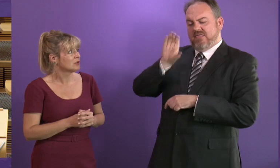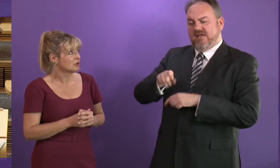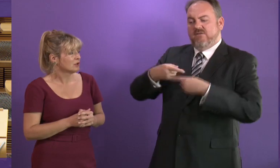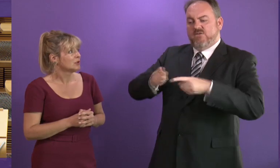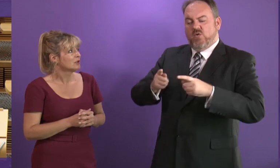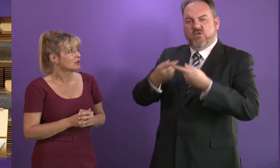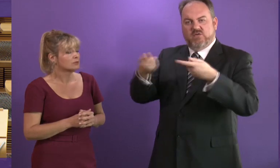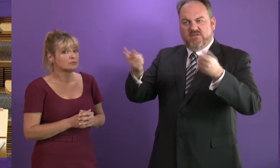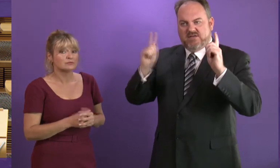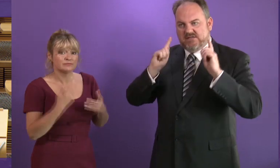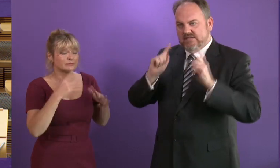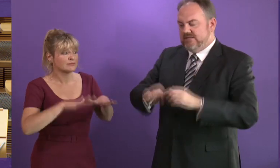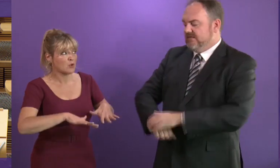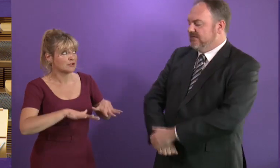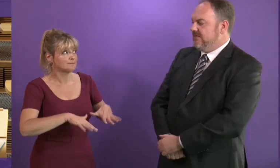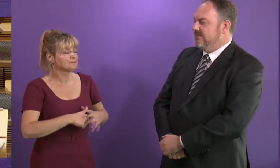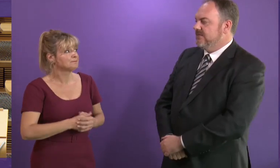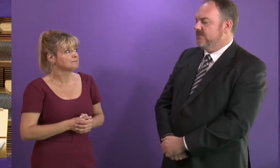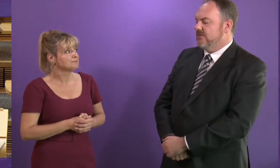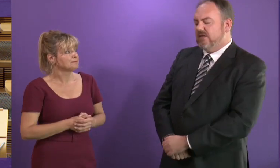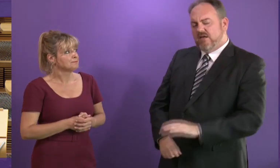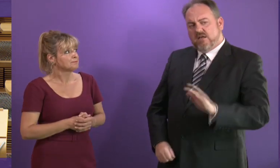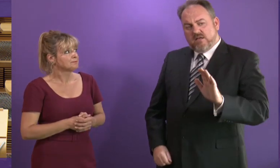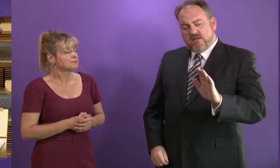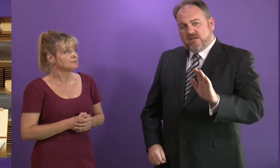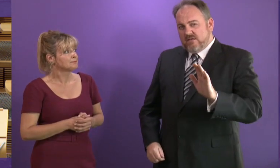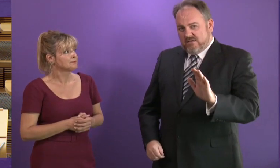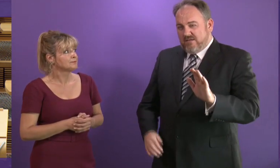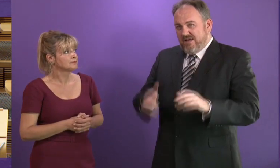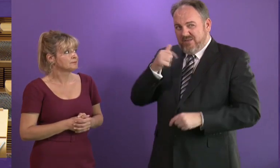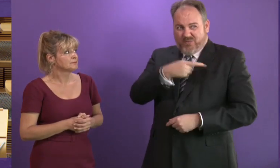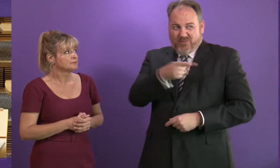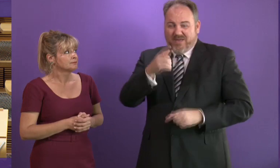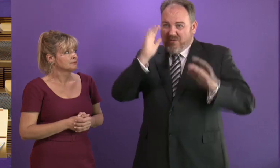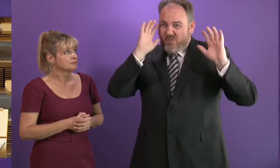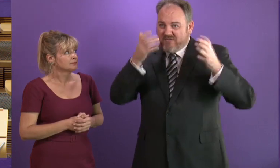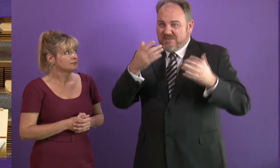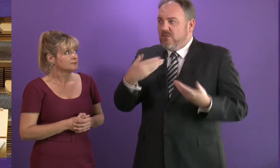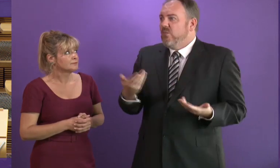It is no wonder that universities are concerned about that £90 million, because on the First